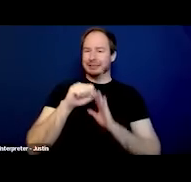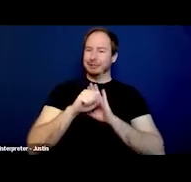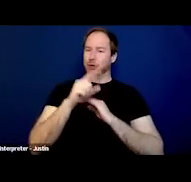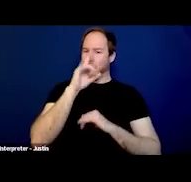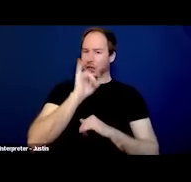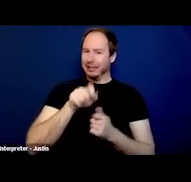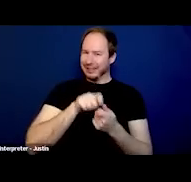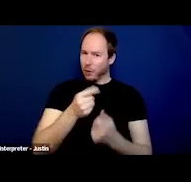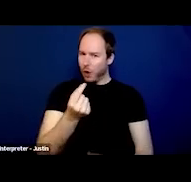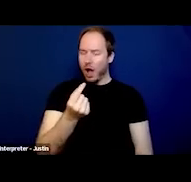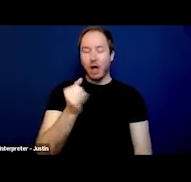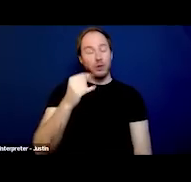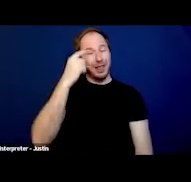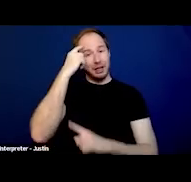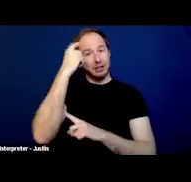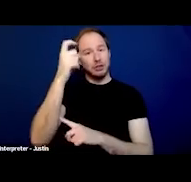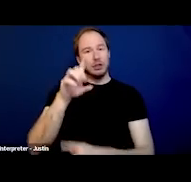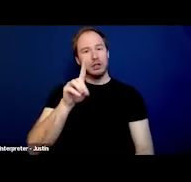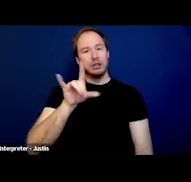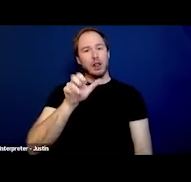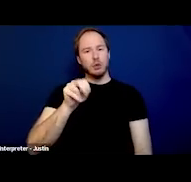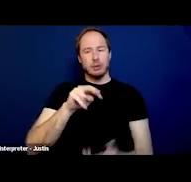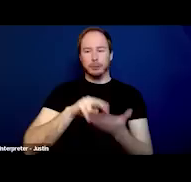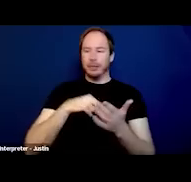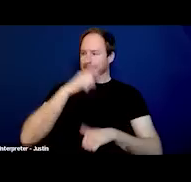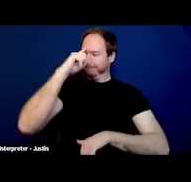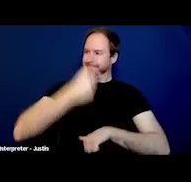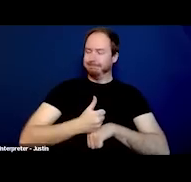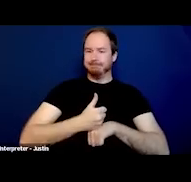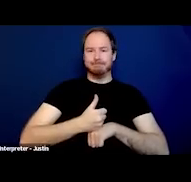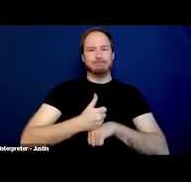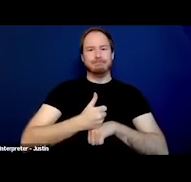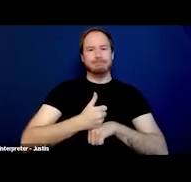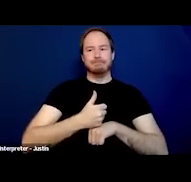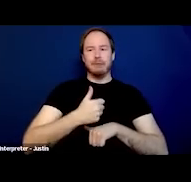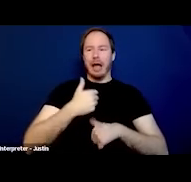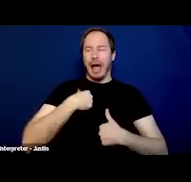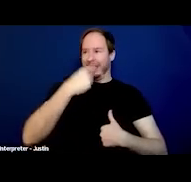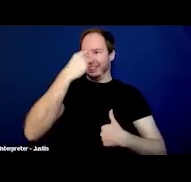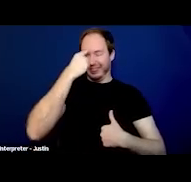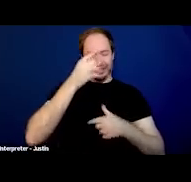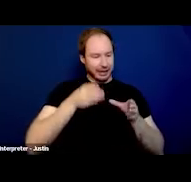So delusions actually are fixed beliefs that aren't changed by presenting conflicting evidence.